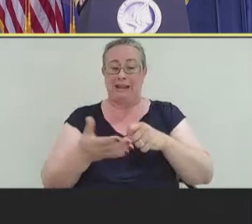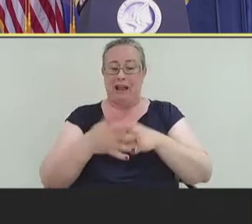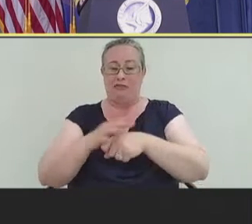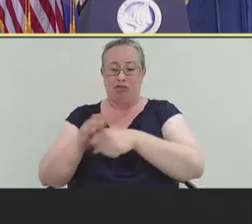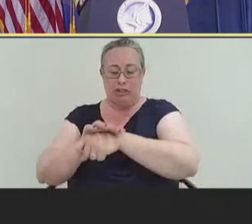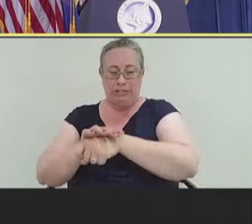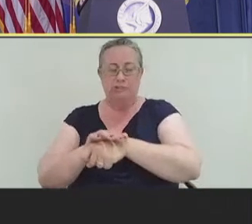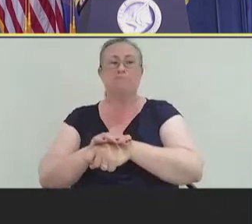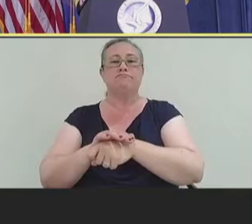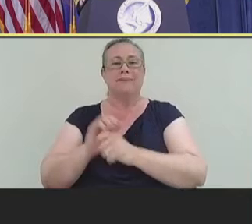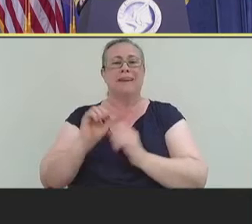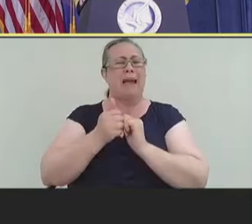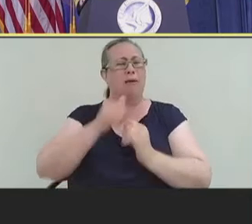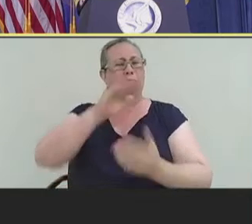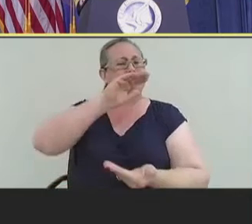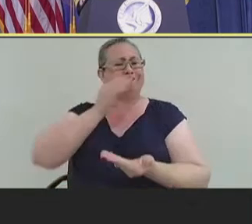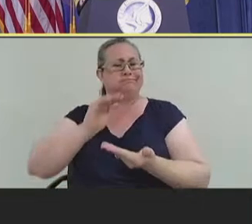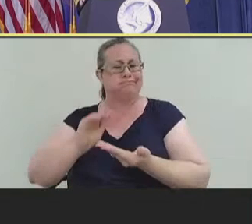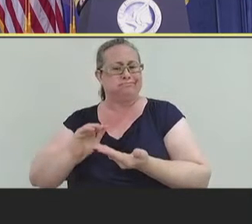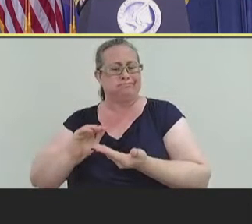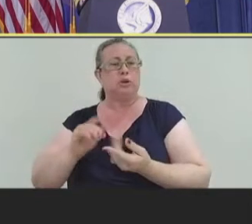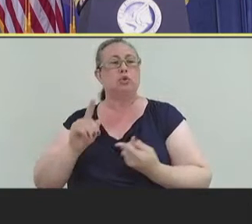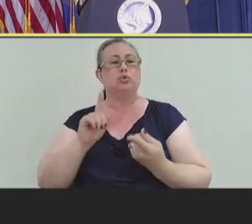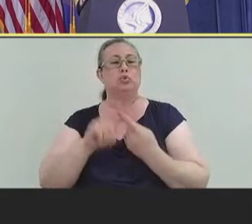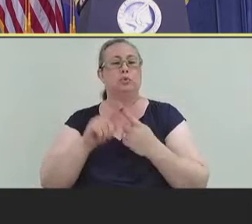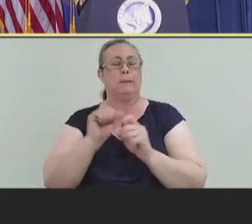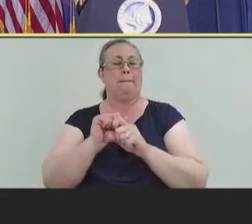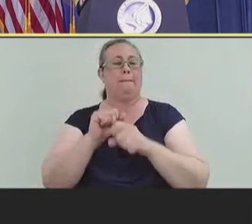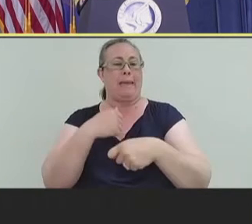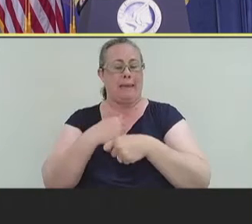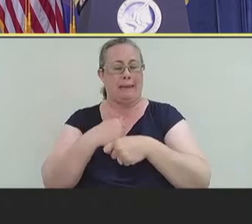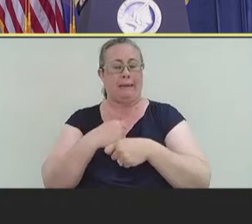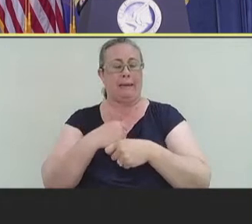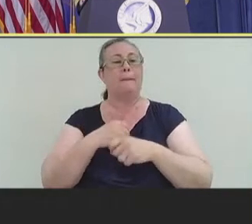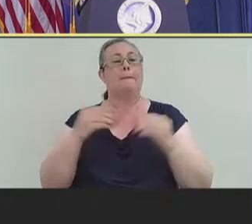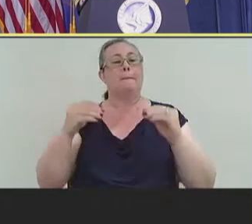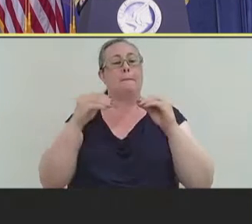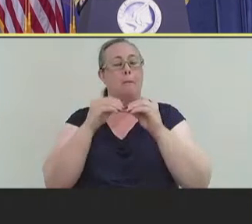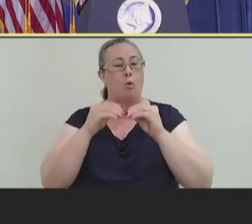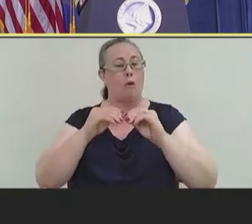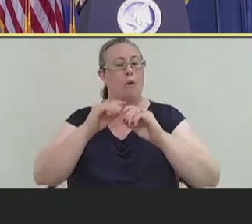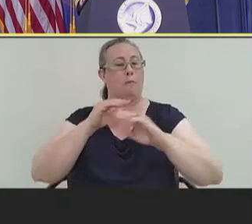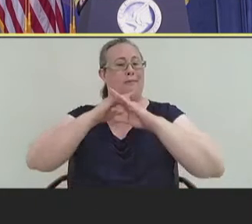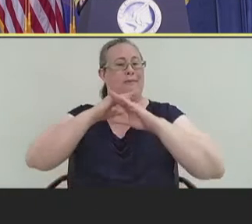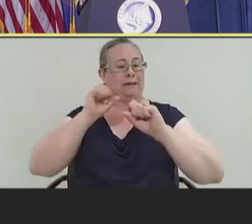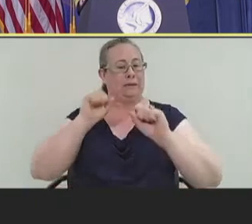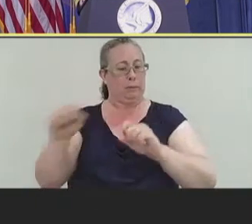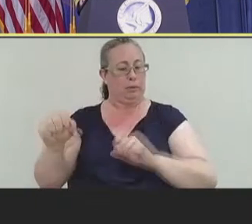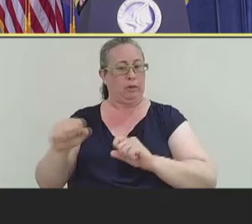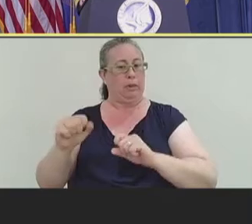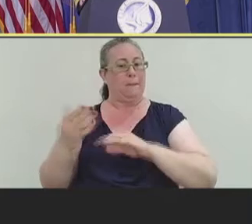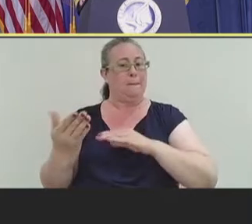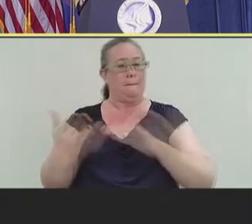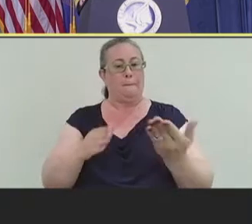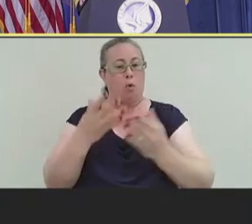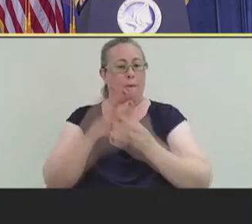to preventable, preventable morbidity and mortality in our country every year.